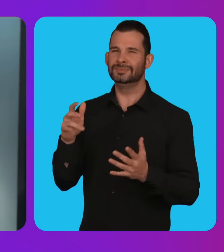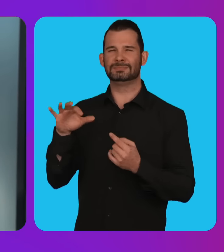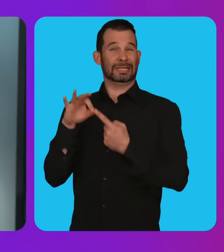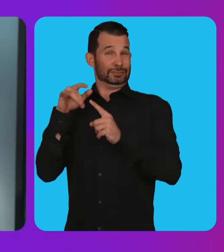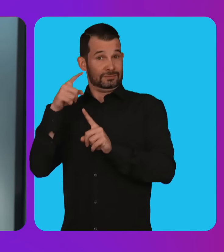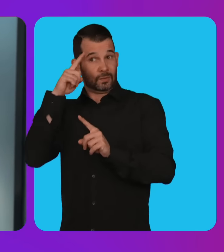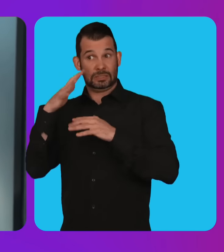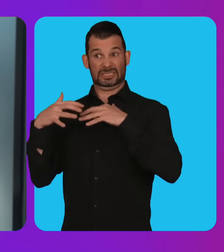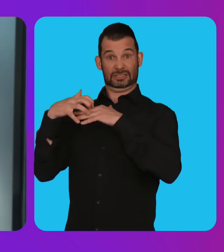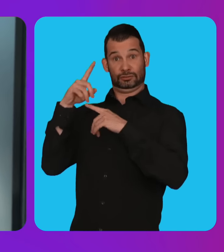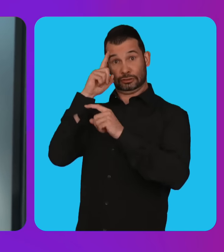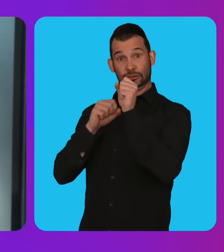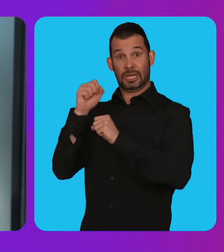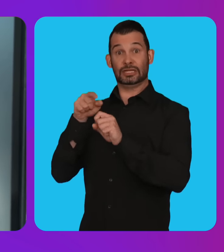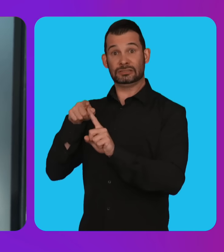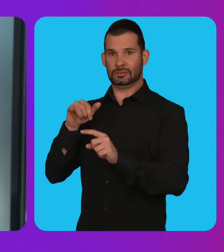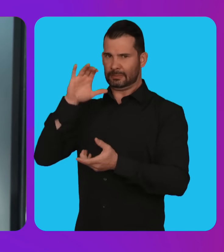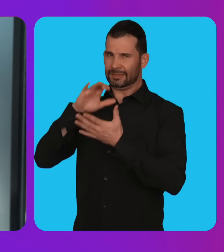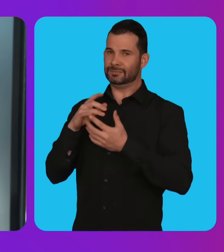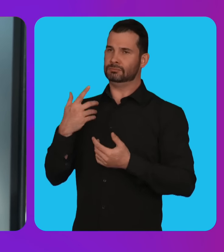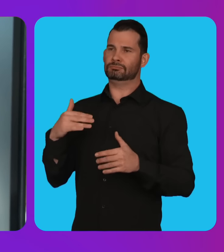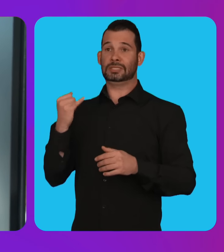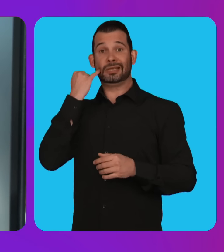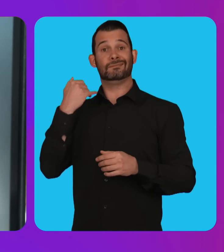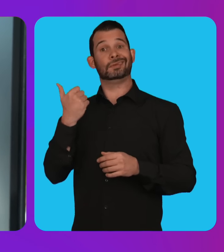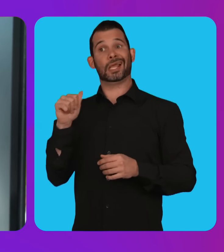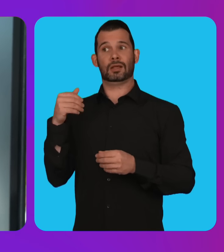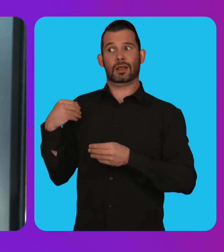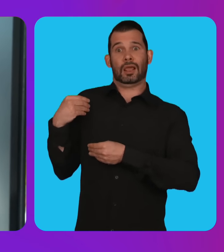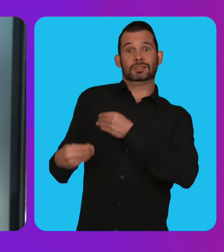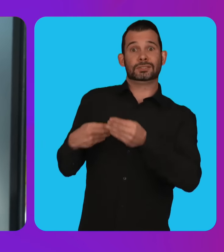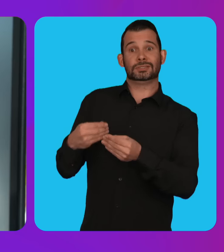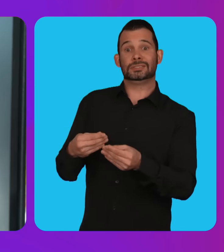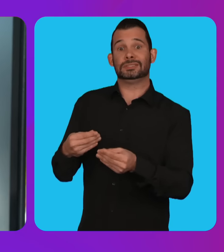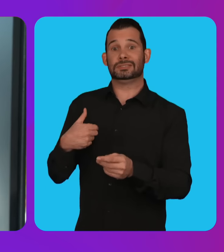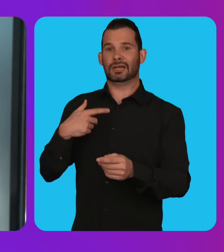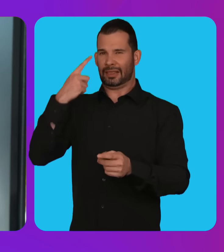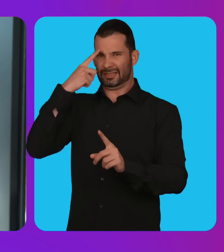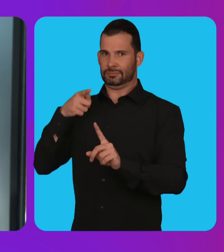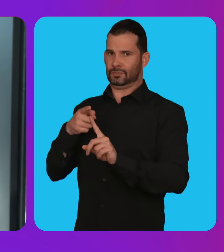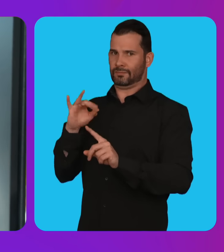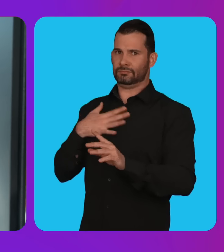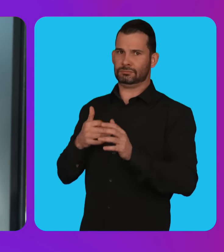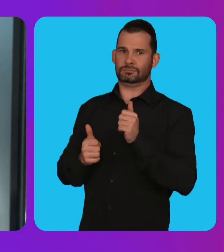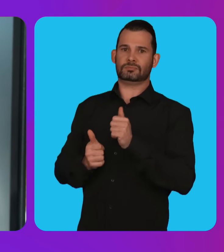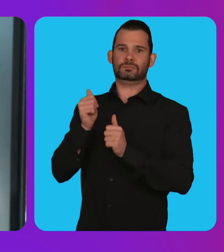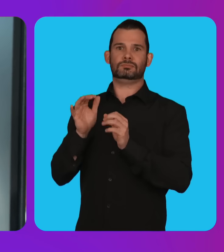which I believe is one of my-- if there's a legacy, is really important,